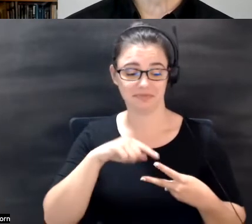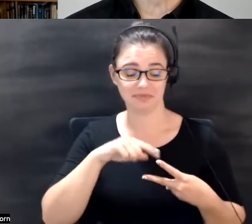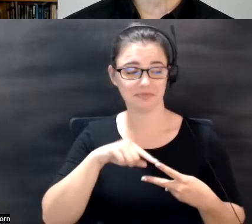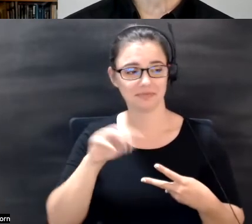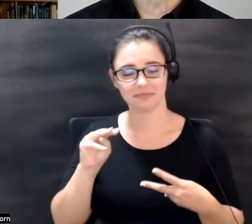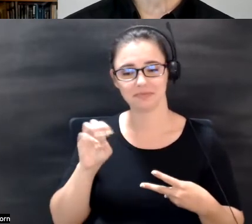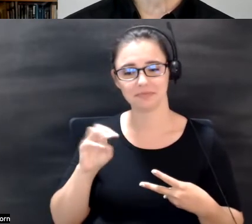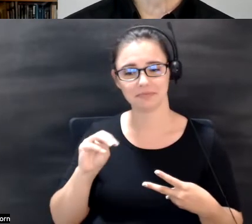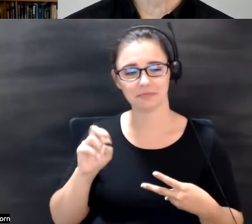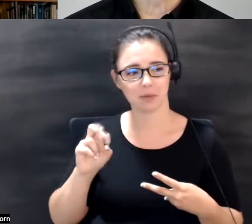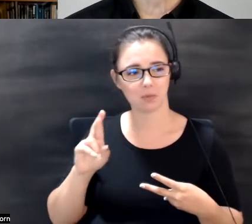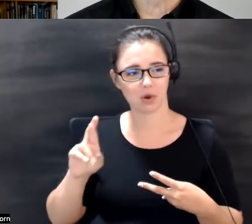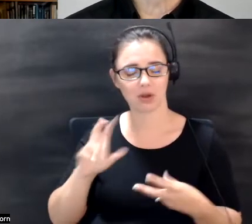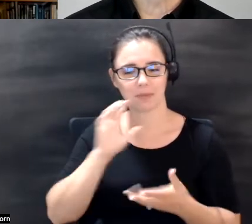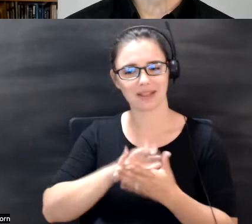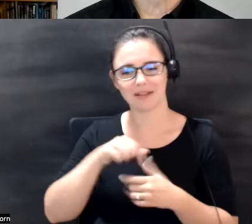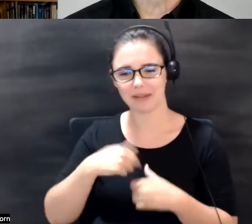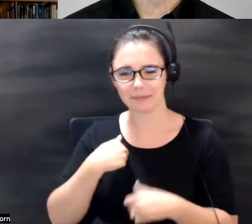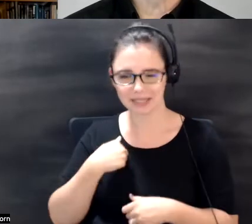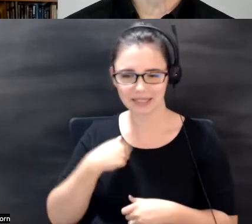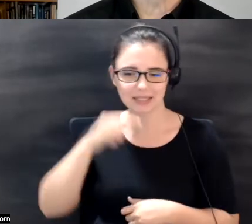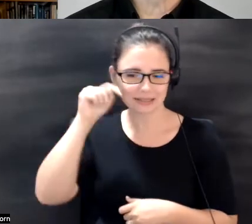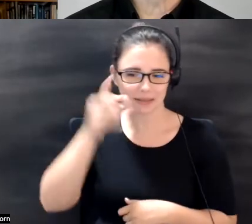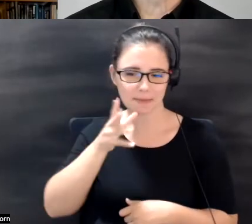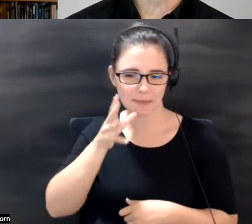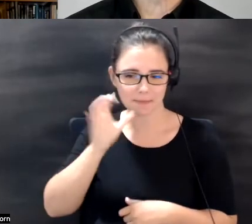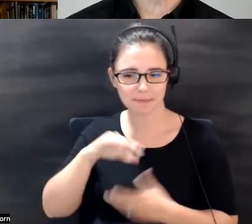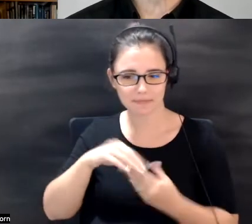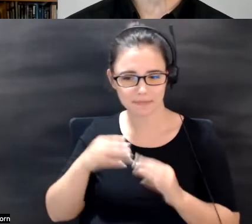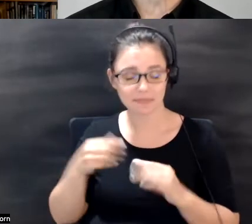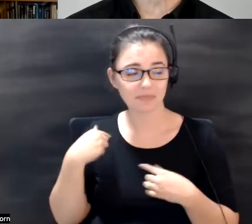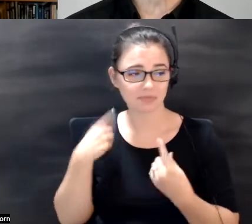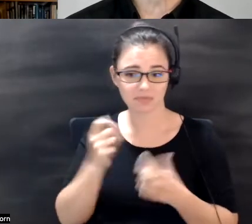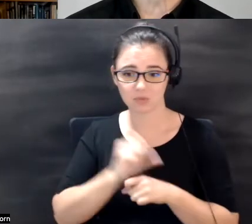"Believe in Me, a Teen Mom's Story," I've been working on for, I mean,